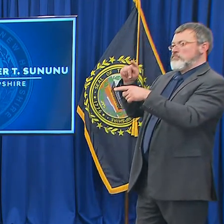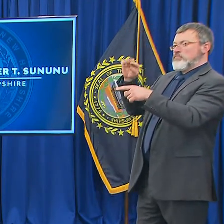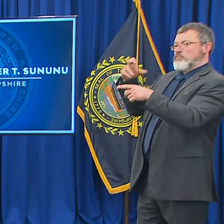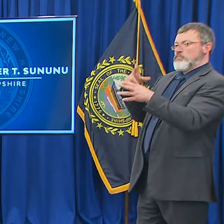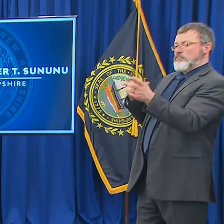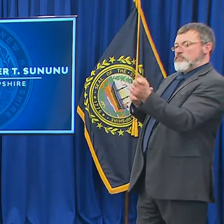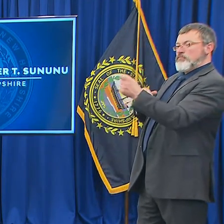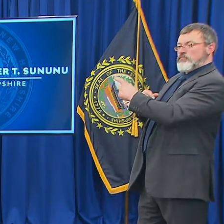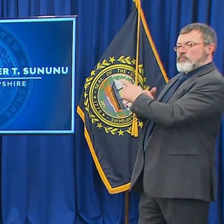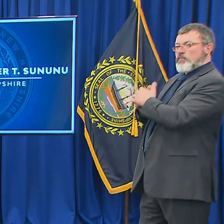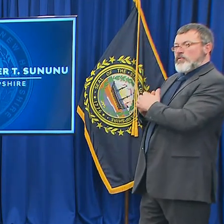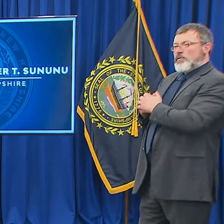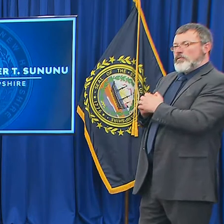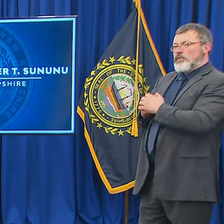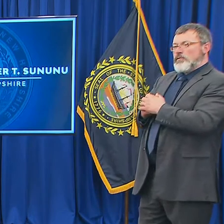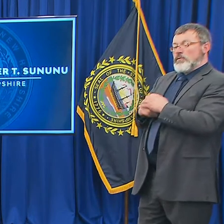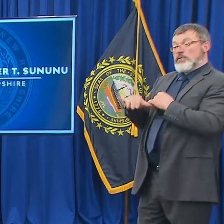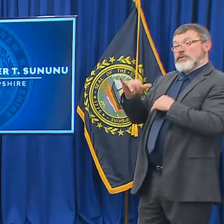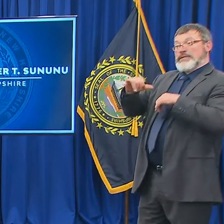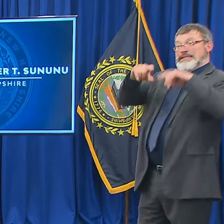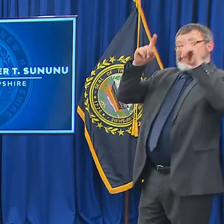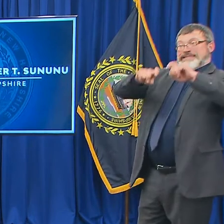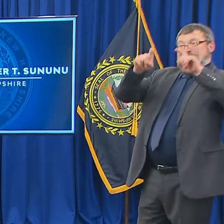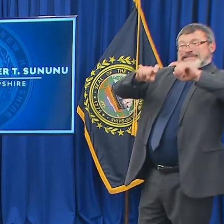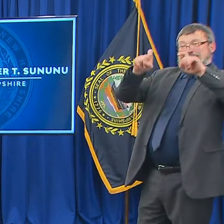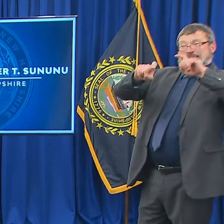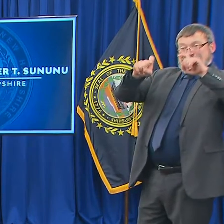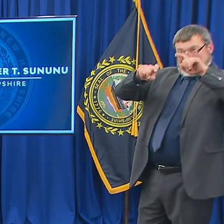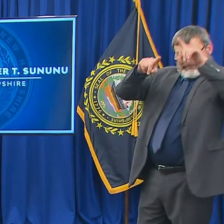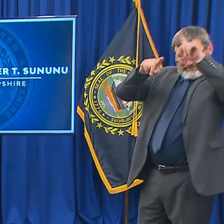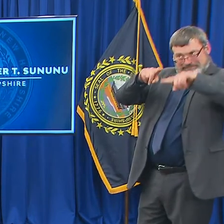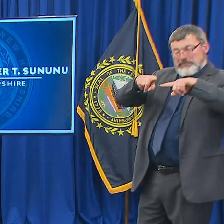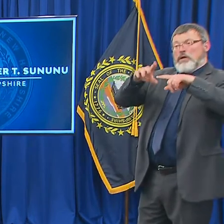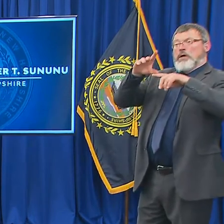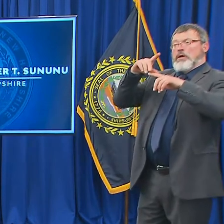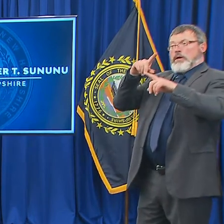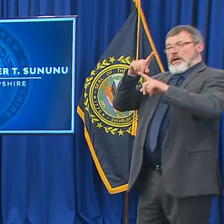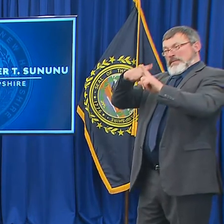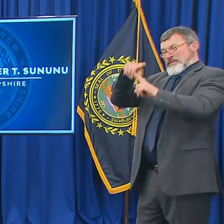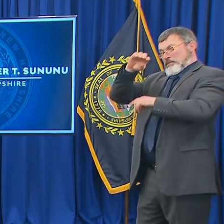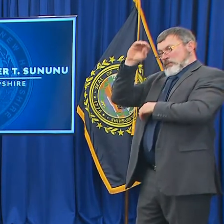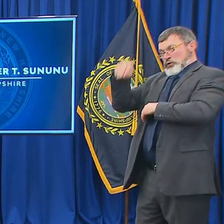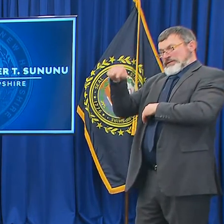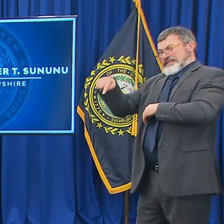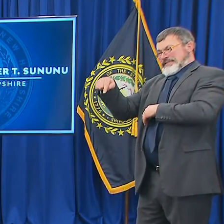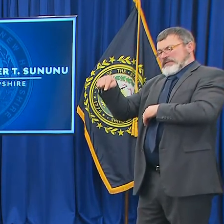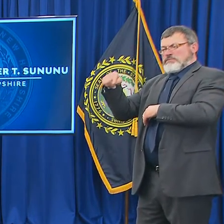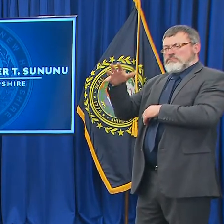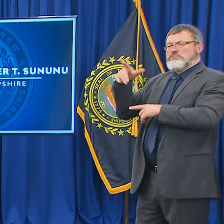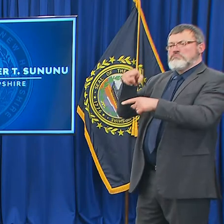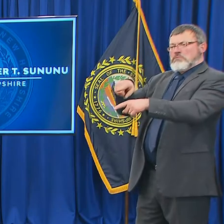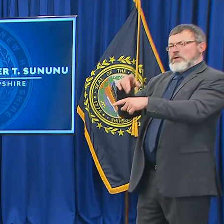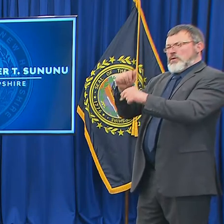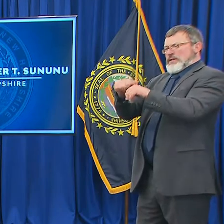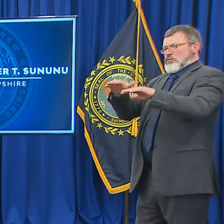parties on college campuses block parties back early fall